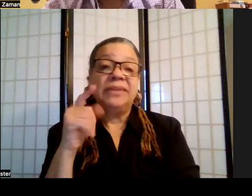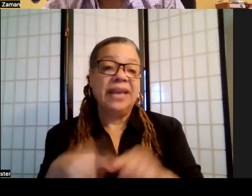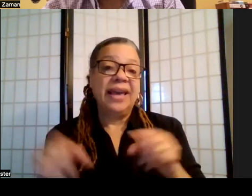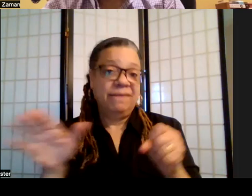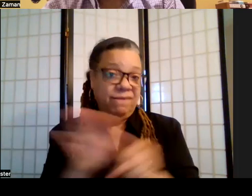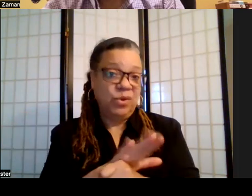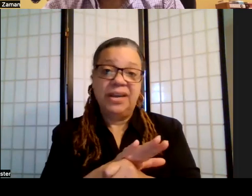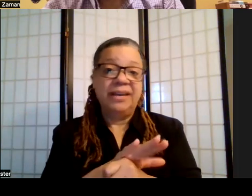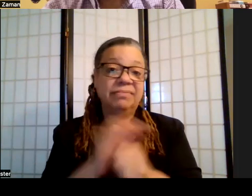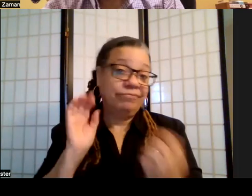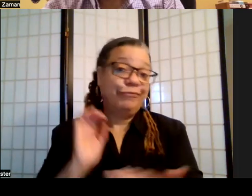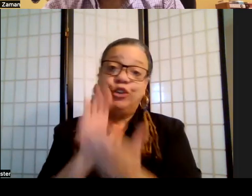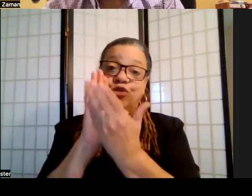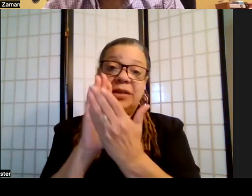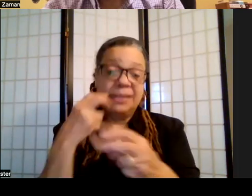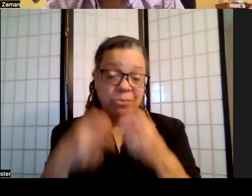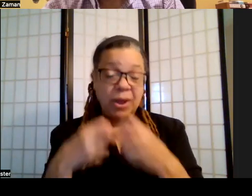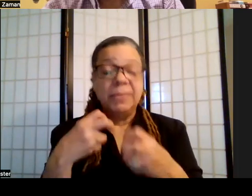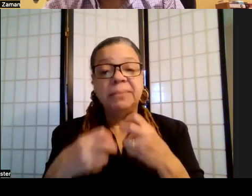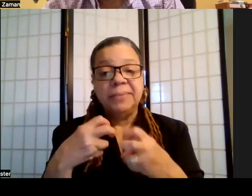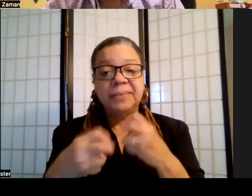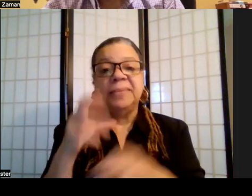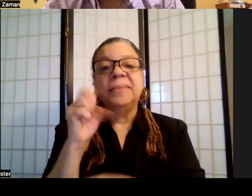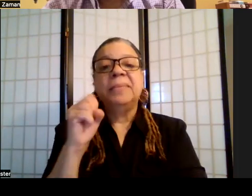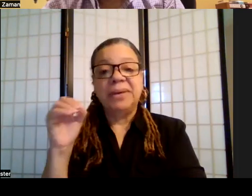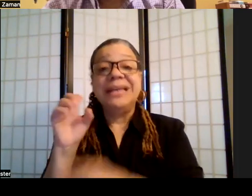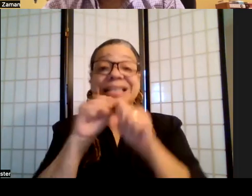But at the very least, it's a system level problem that we have to